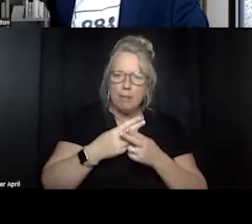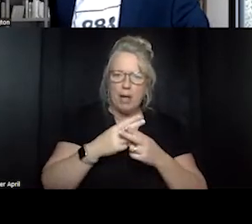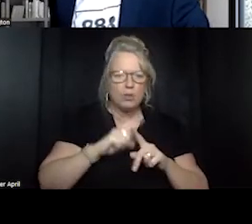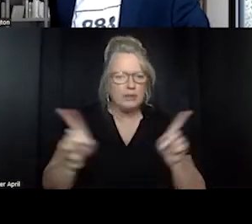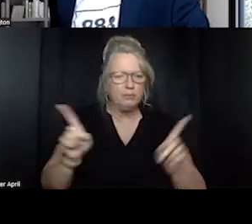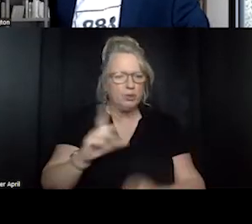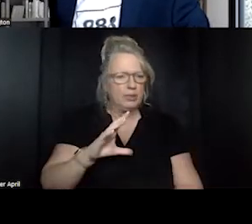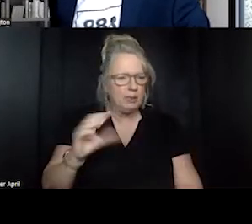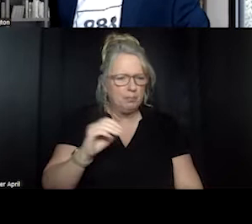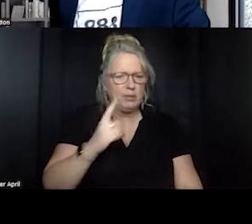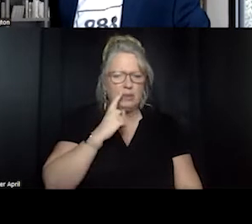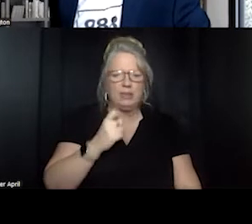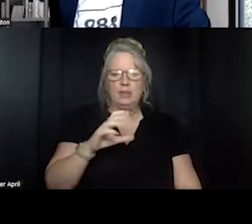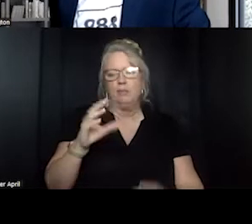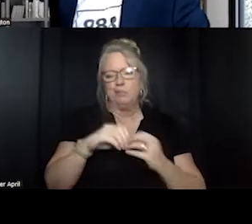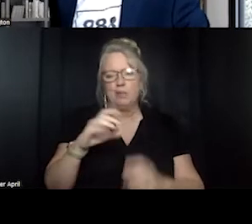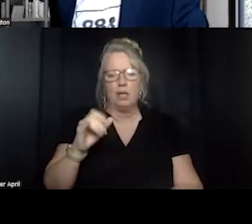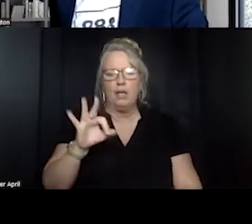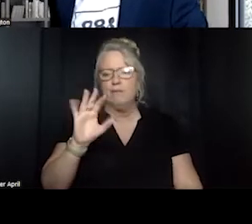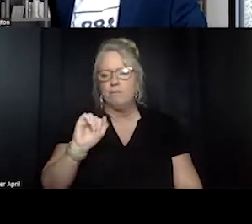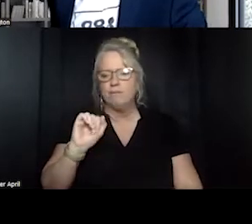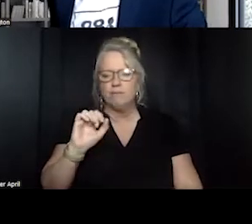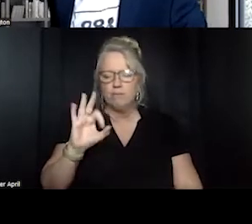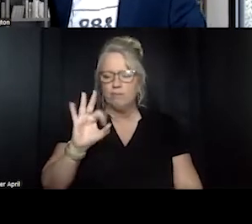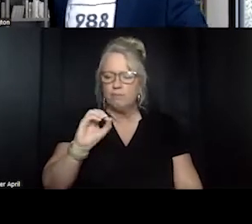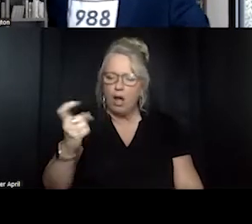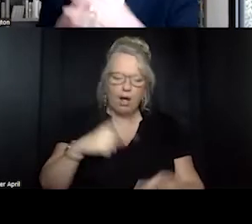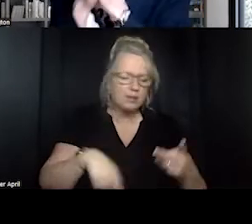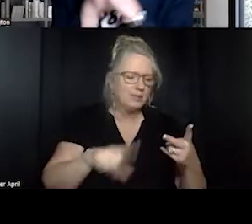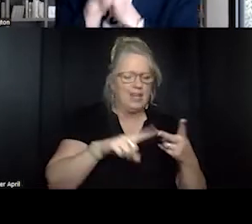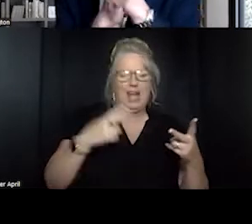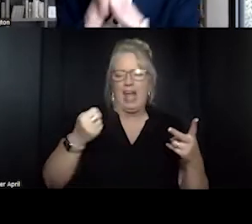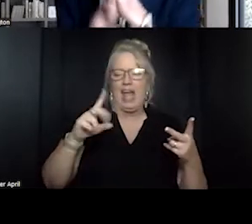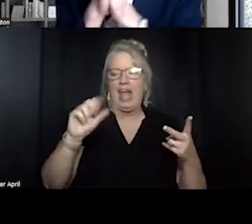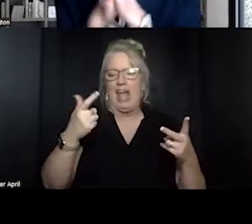ARE MORE LIKE A FOX AND THOSE THAT ARE MORE LIKE A HEDGEHOG. FOX IS ALWAYS COMING UP WITH